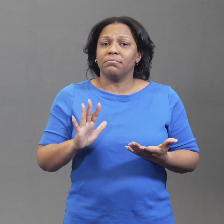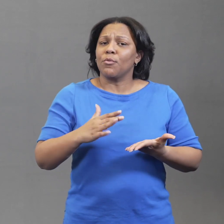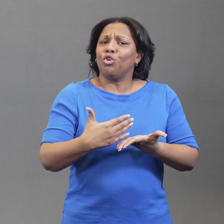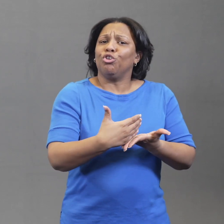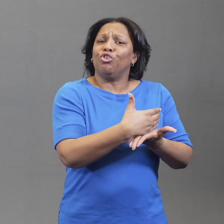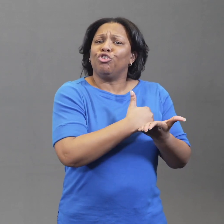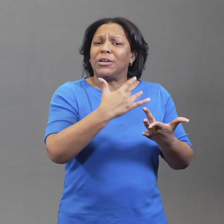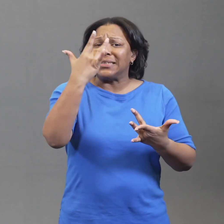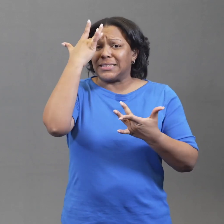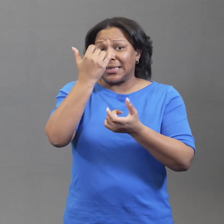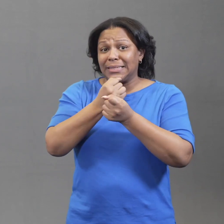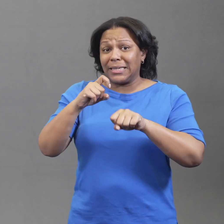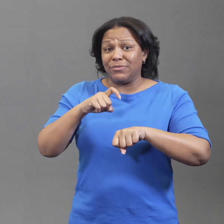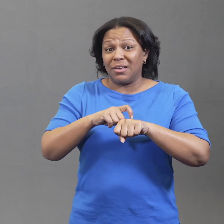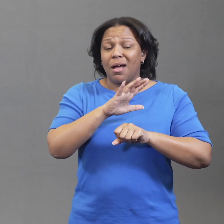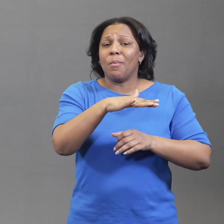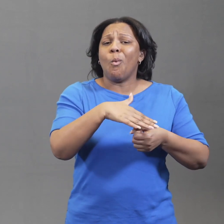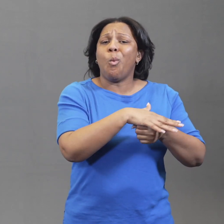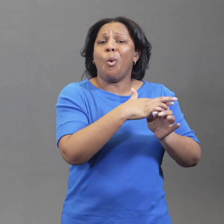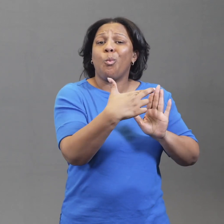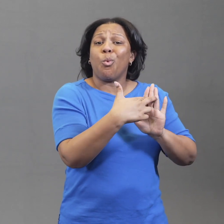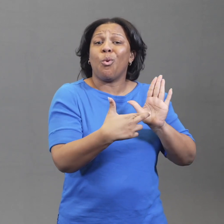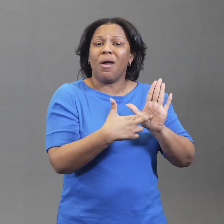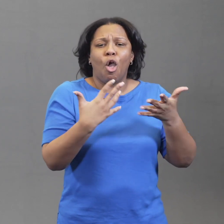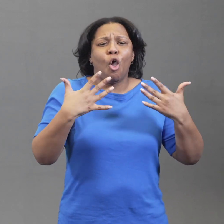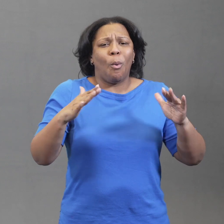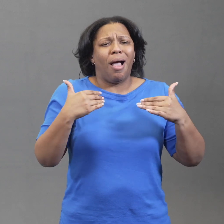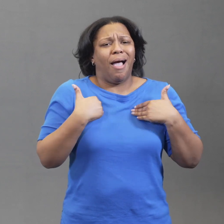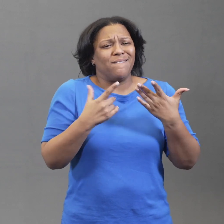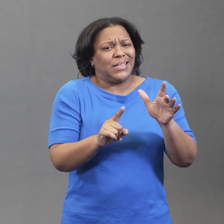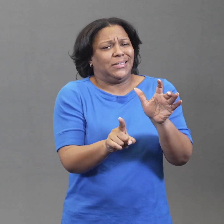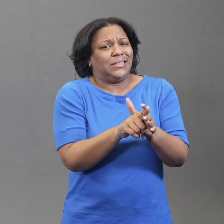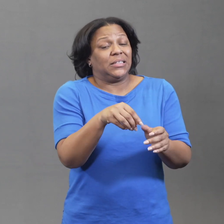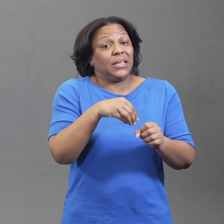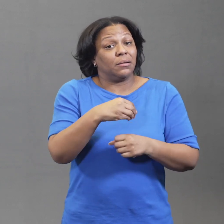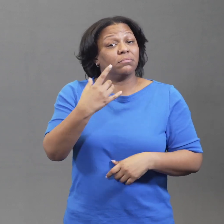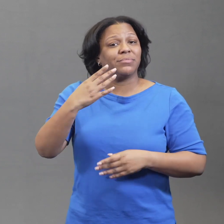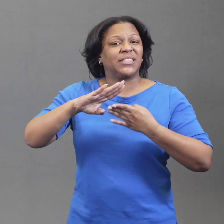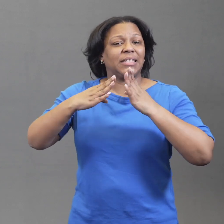Current sick and safe time local ordinances already exist in the cities of